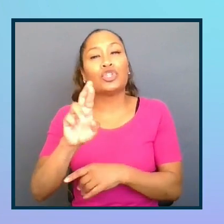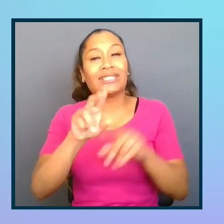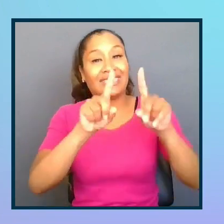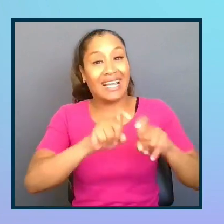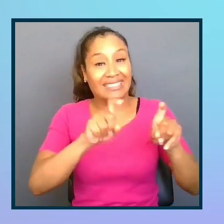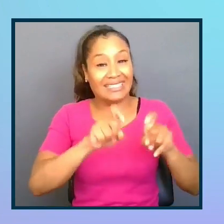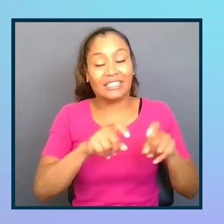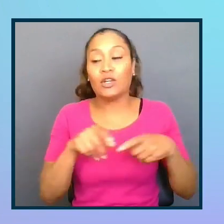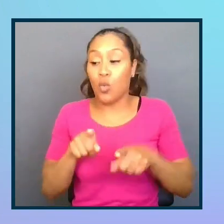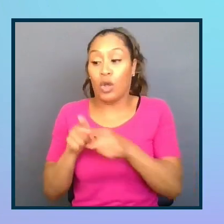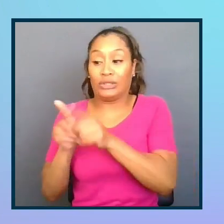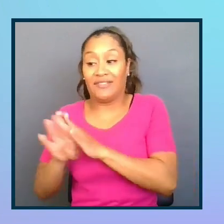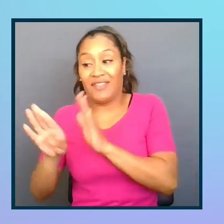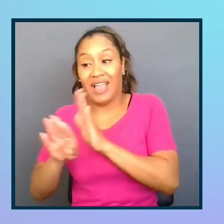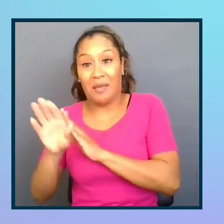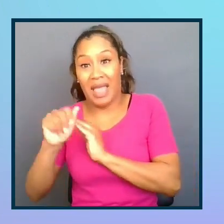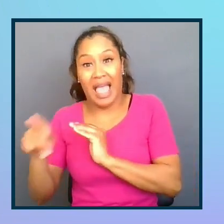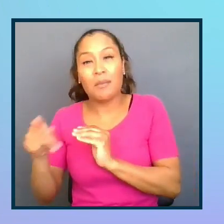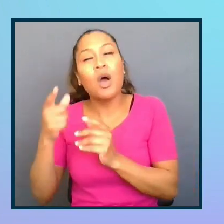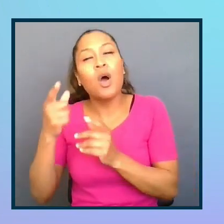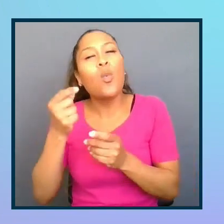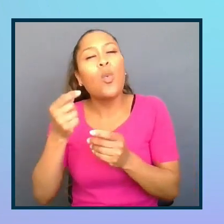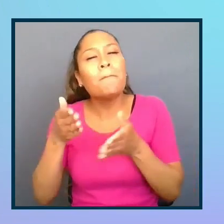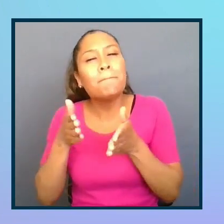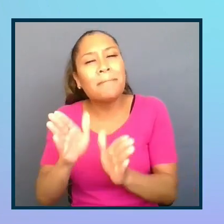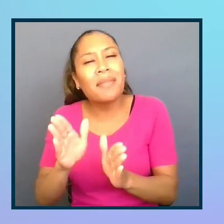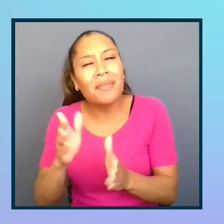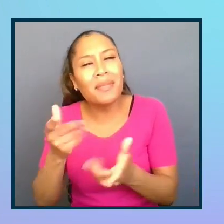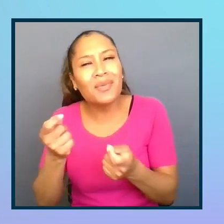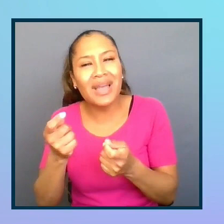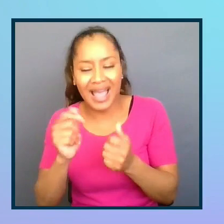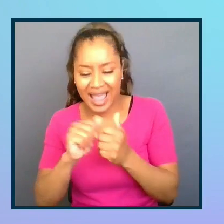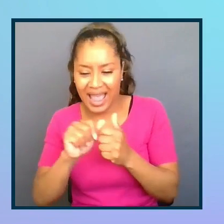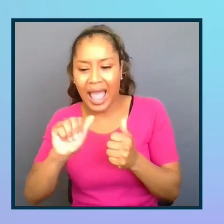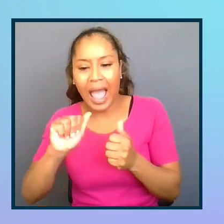what methodologies were used and how did the app evolve with user feedback?